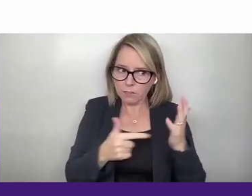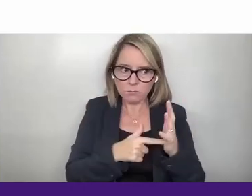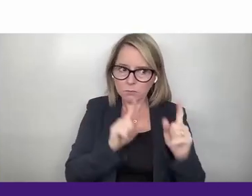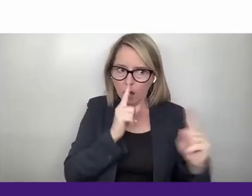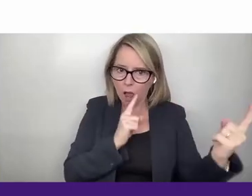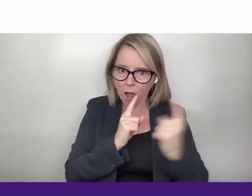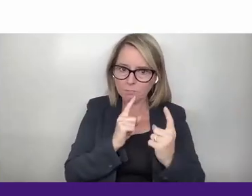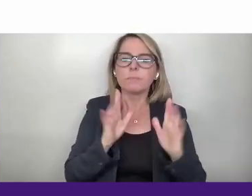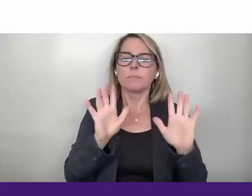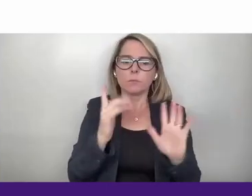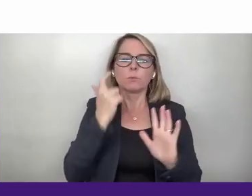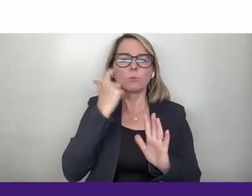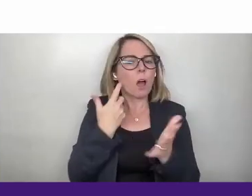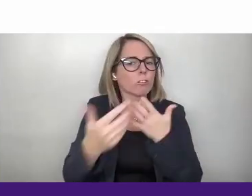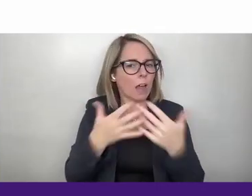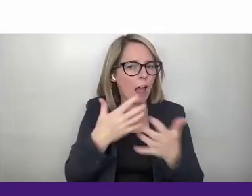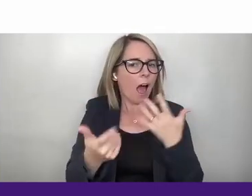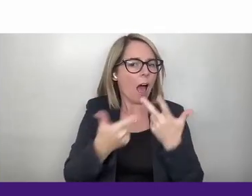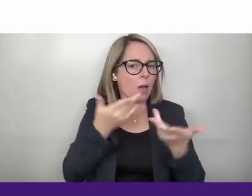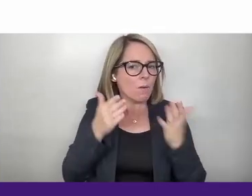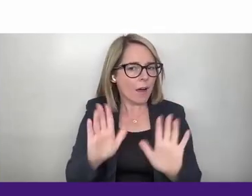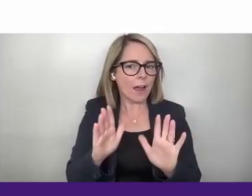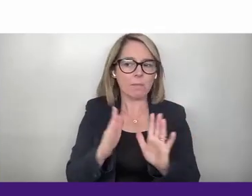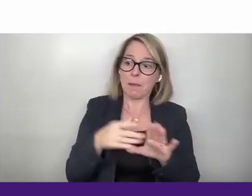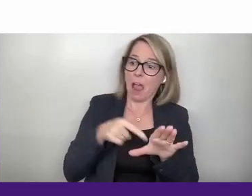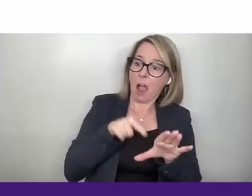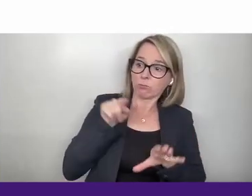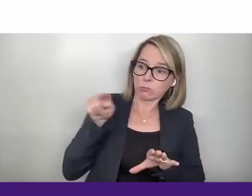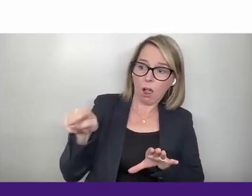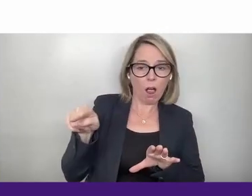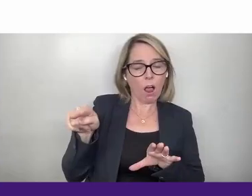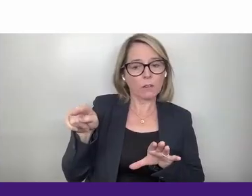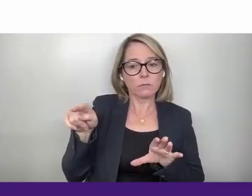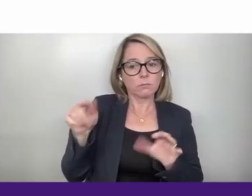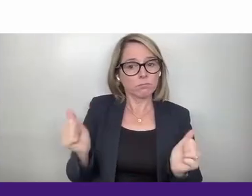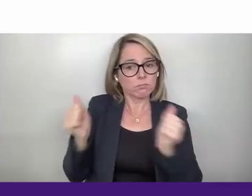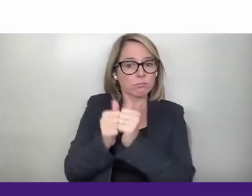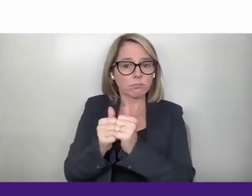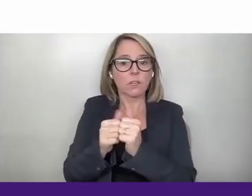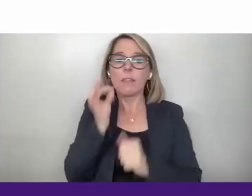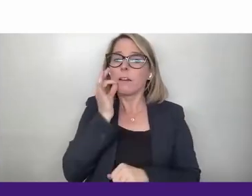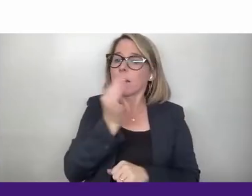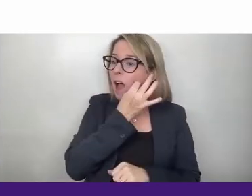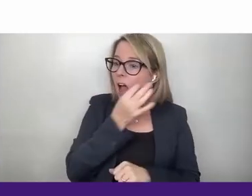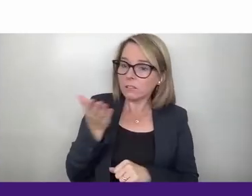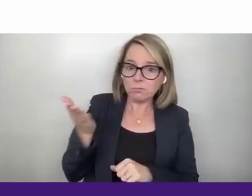come to see them outside the hospital building, maybe in the garden, at the back in this picture,